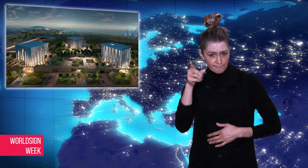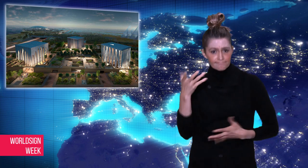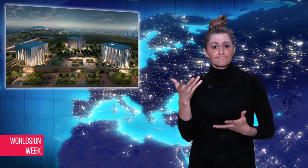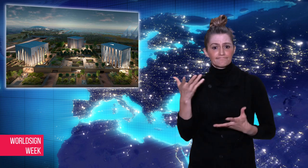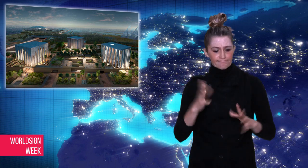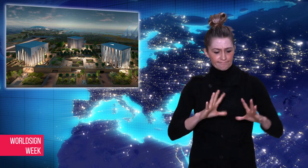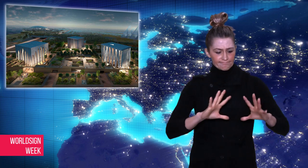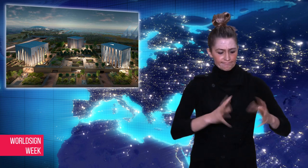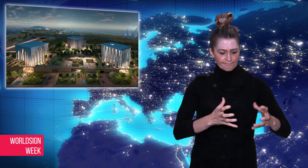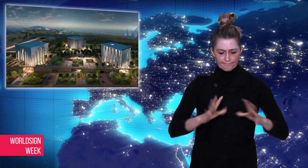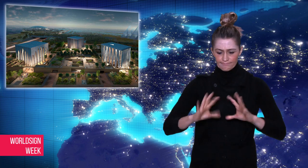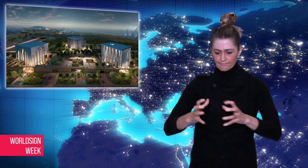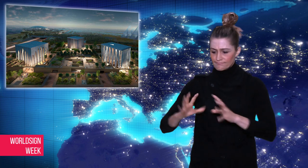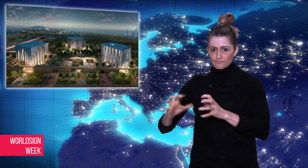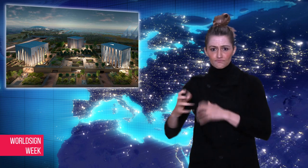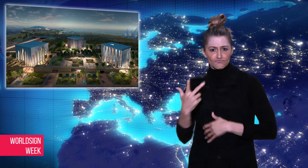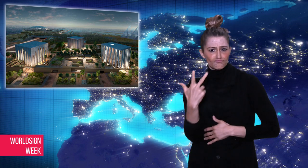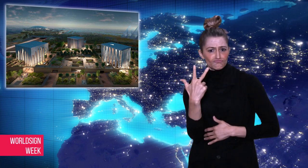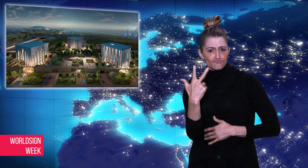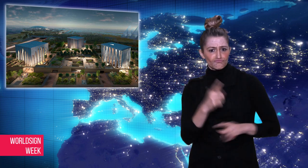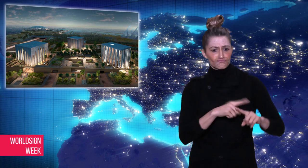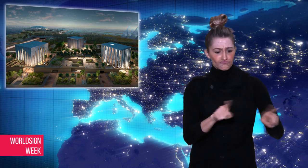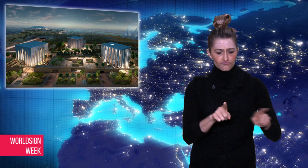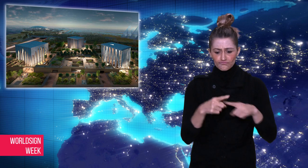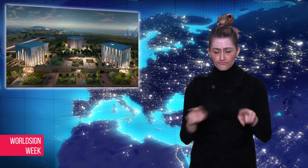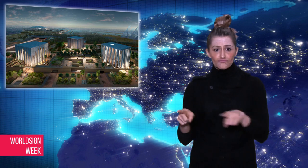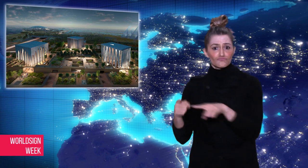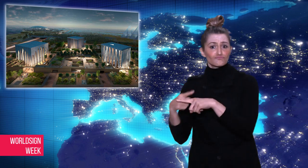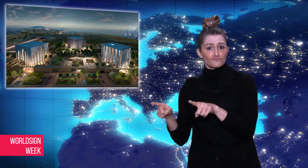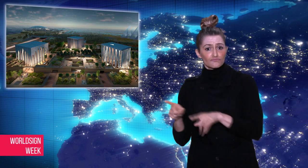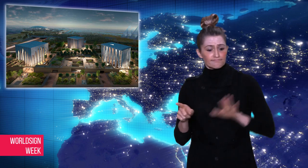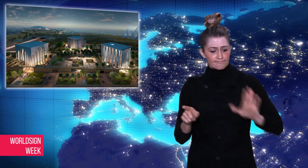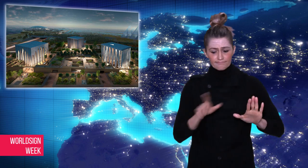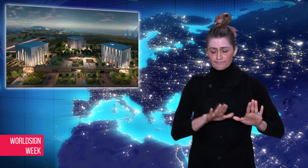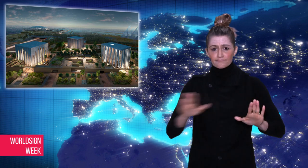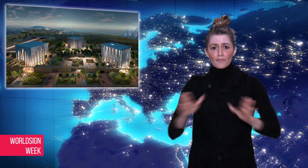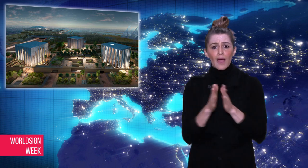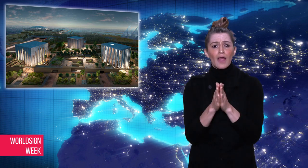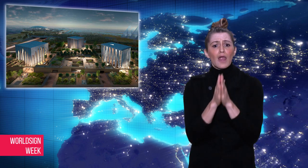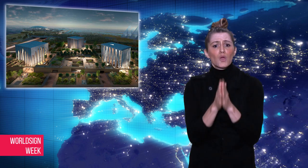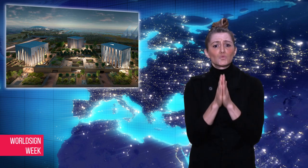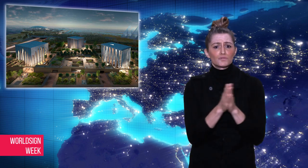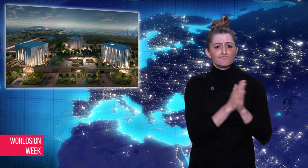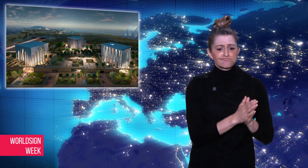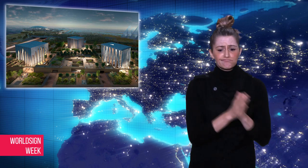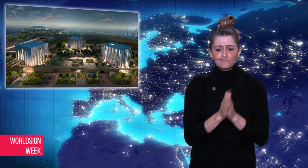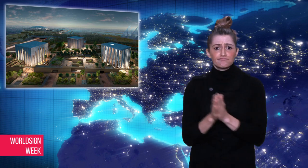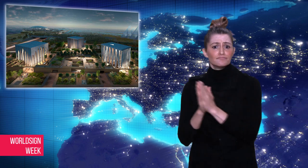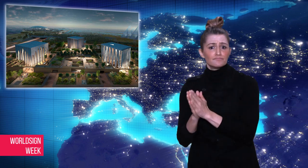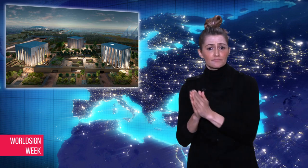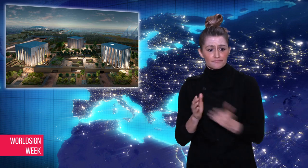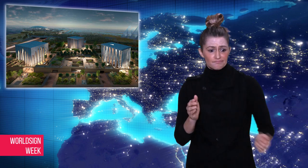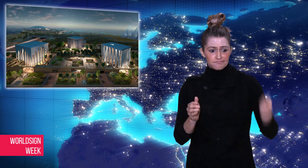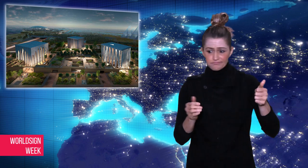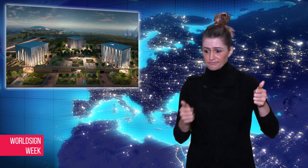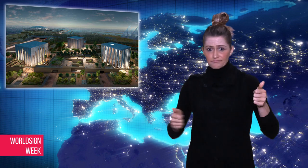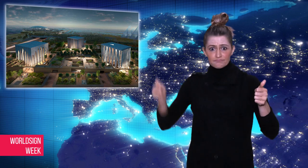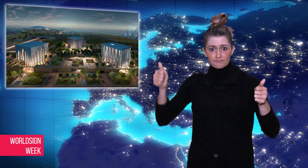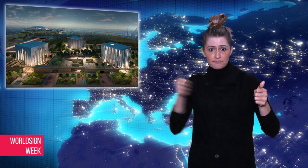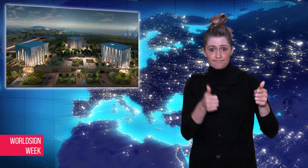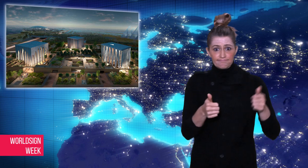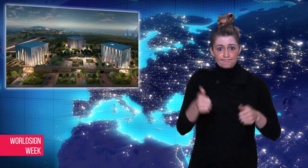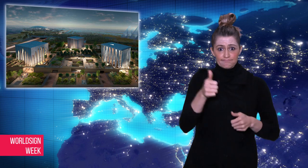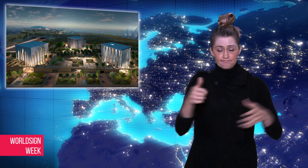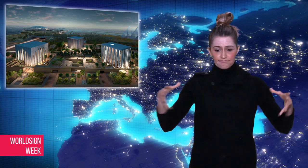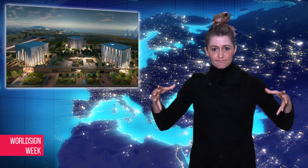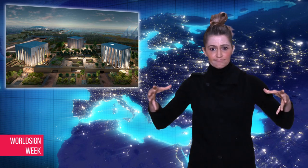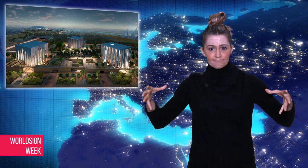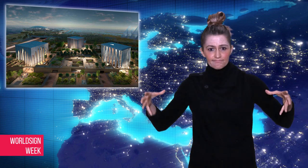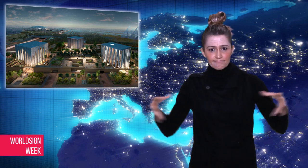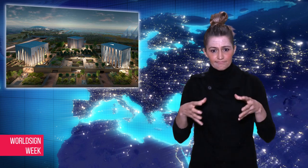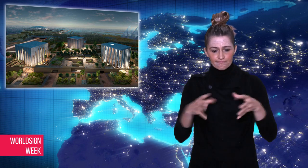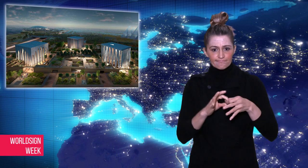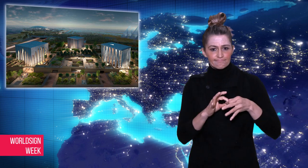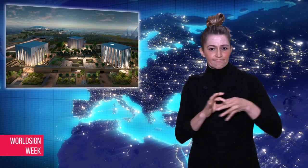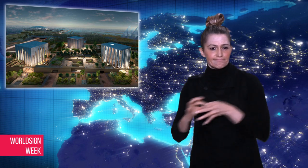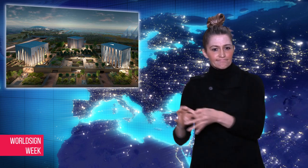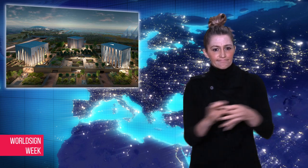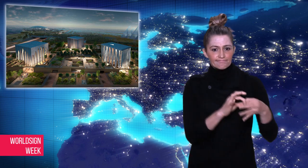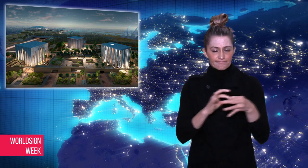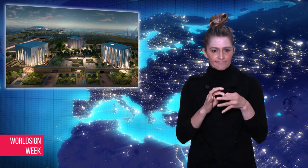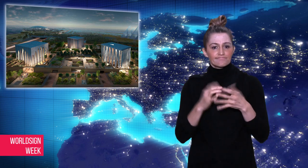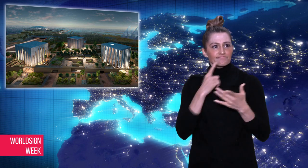group of religious leaders of three religions has